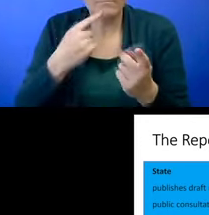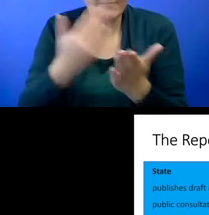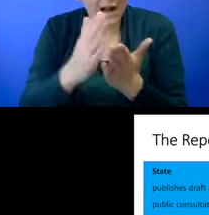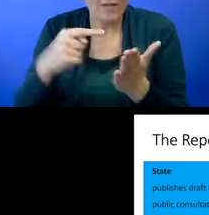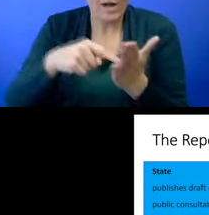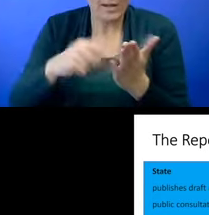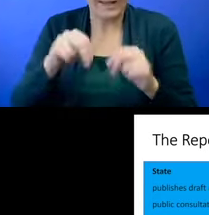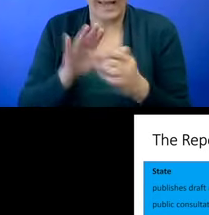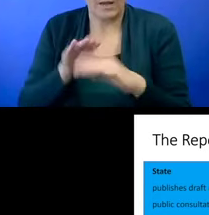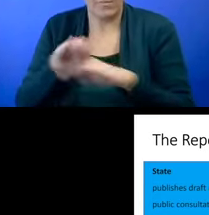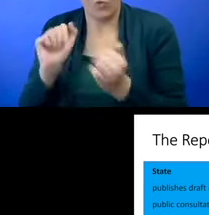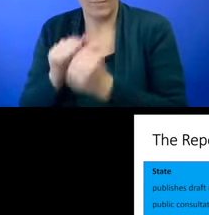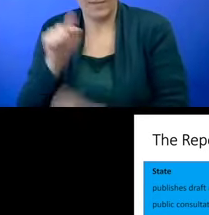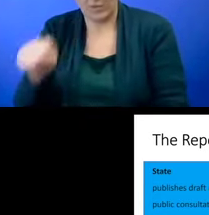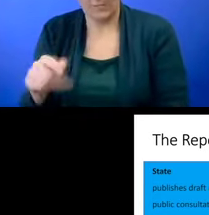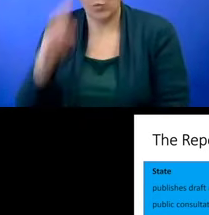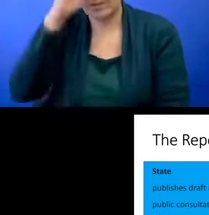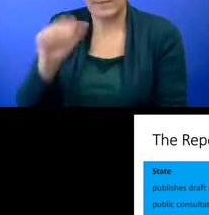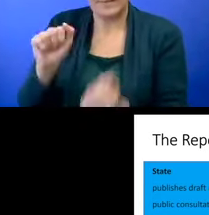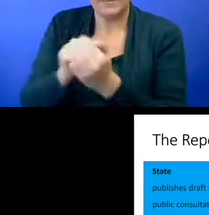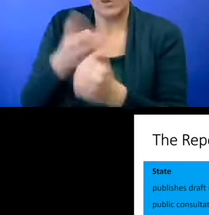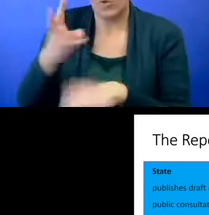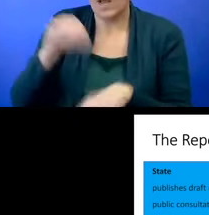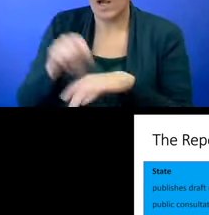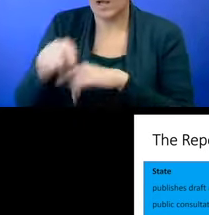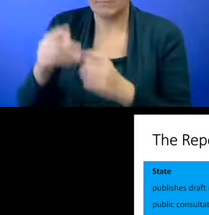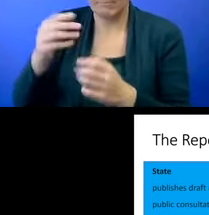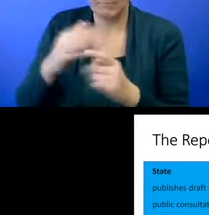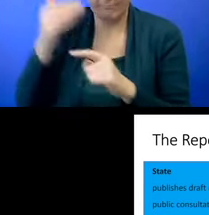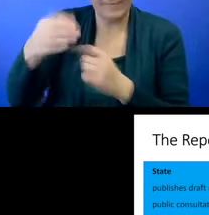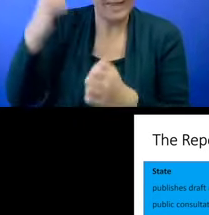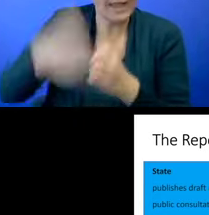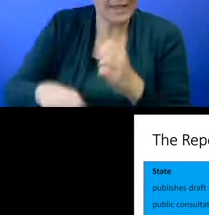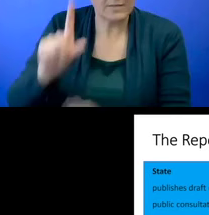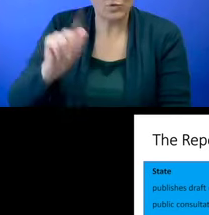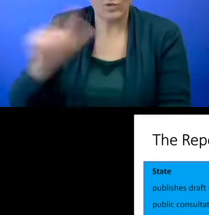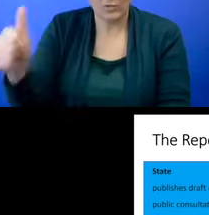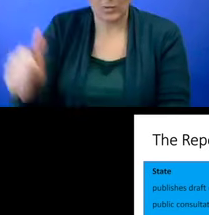We expect the hearing to be held at the very end of 2021.